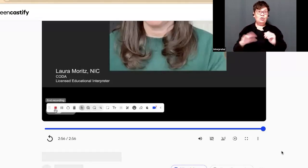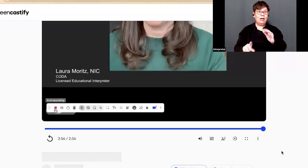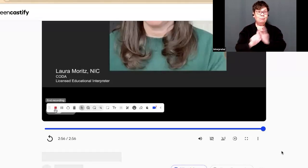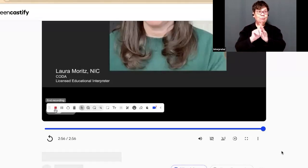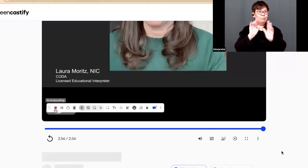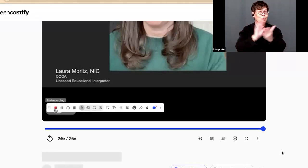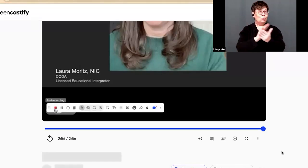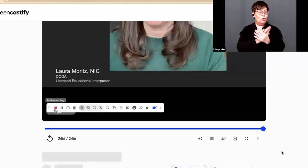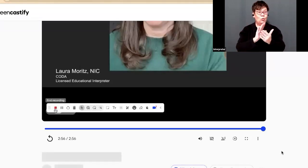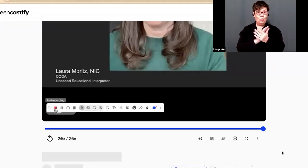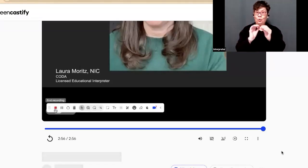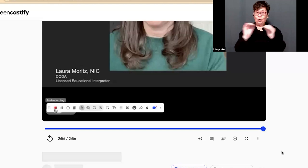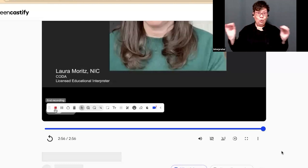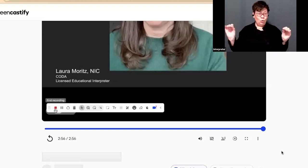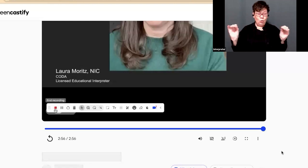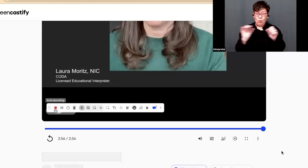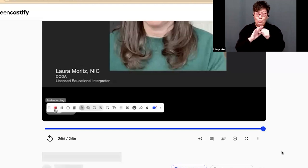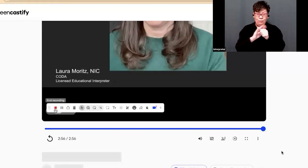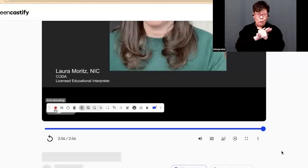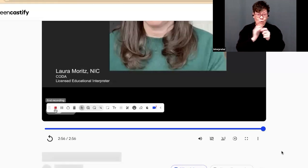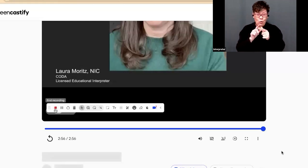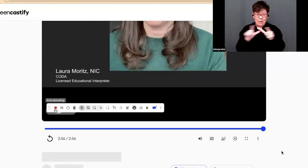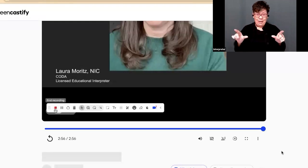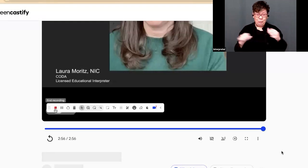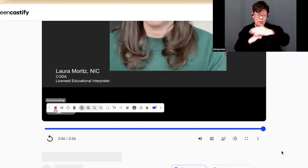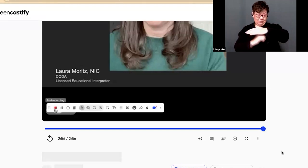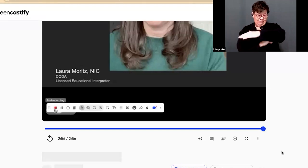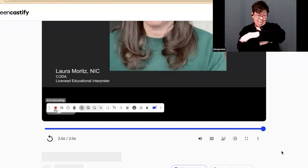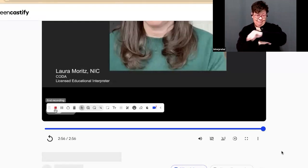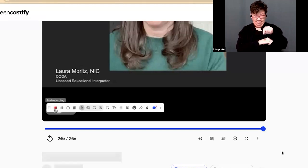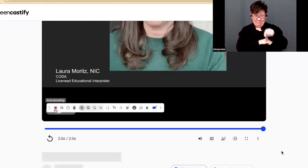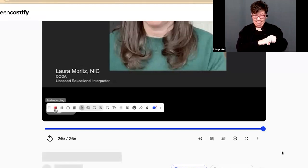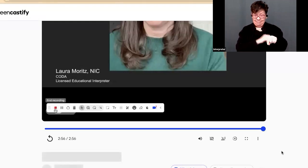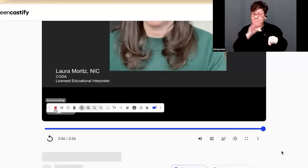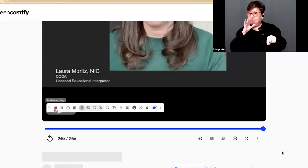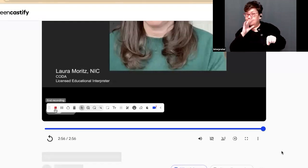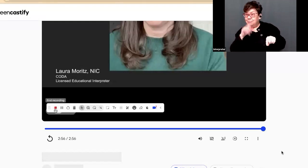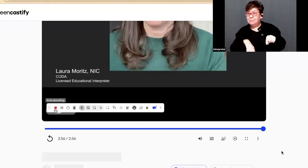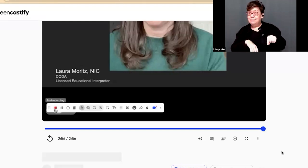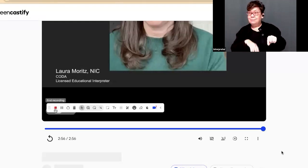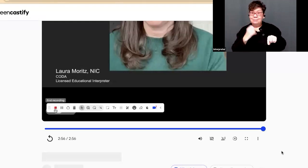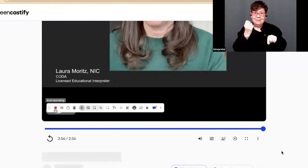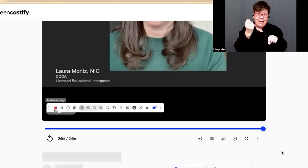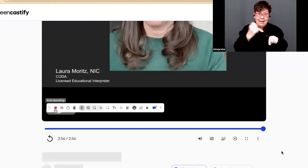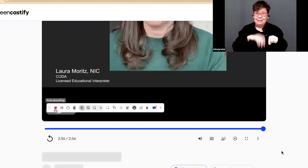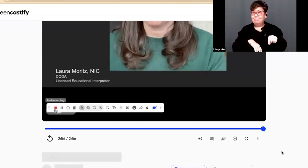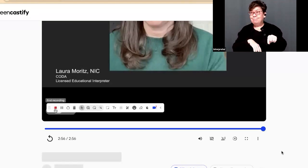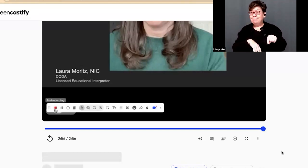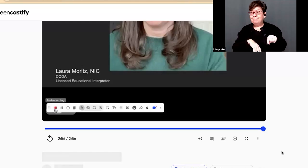without a complete language foundation, spoken, sign, foreign language,